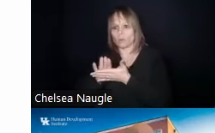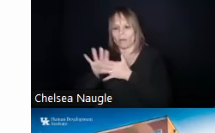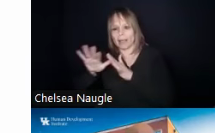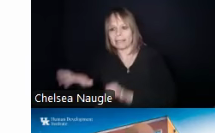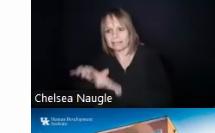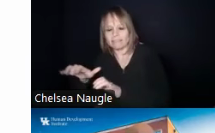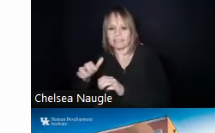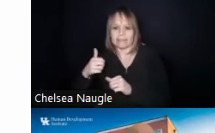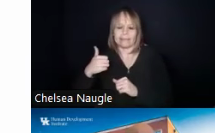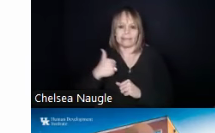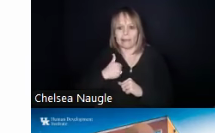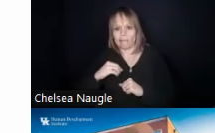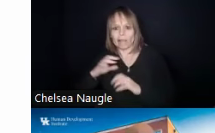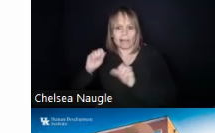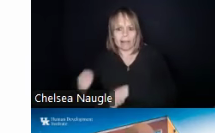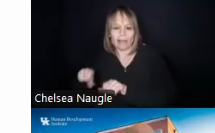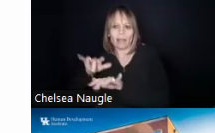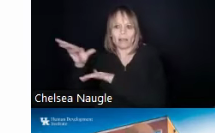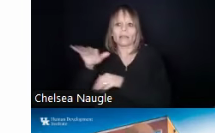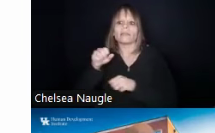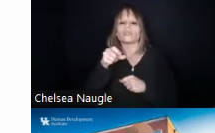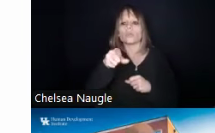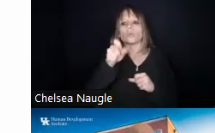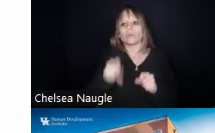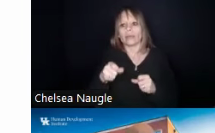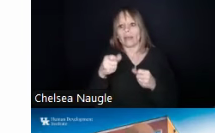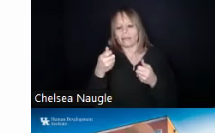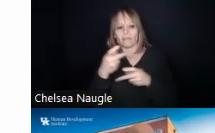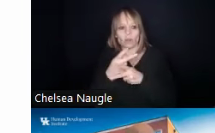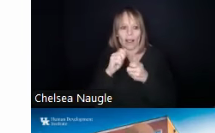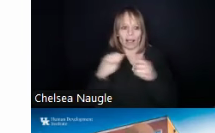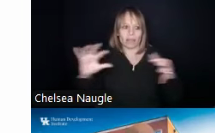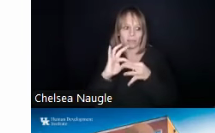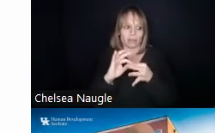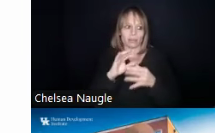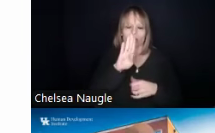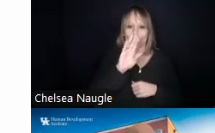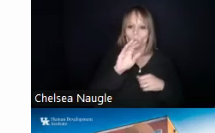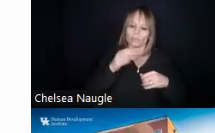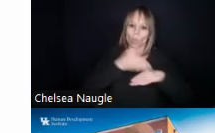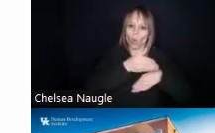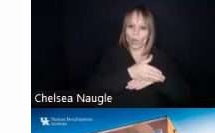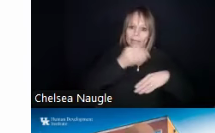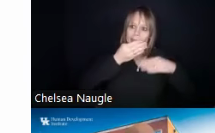out in terms of the relations between things. Um board breaking again is a confidence builder and self-defense uh